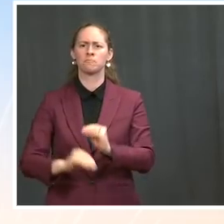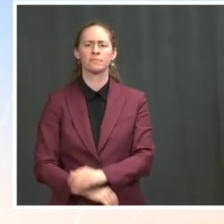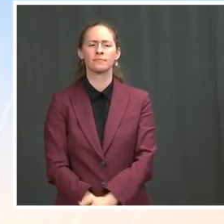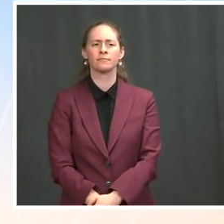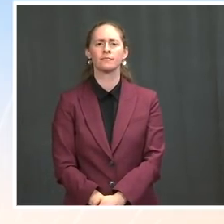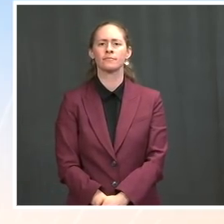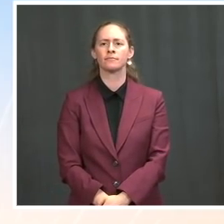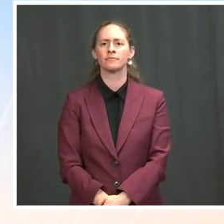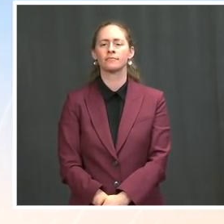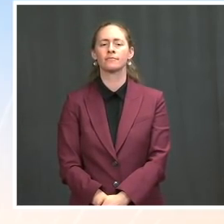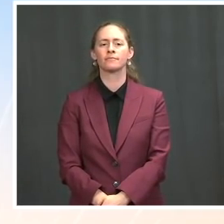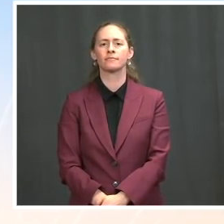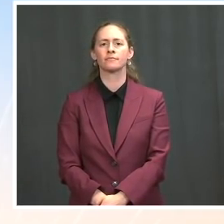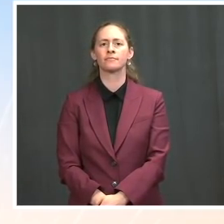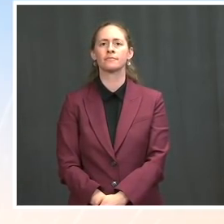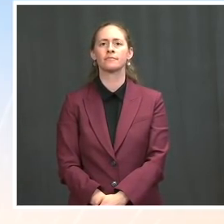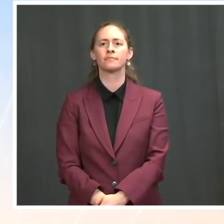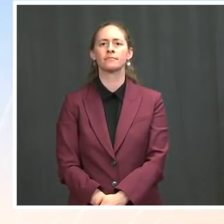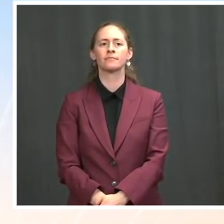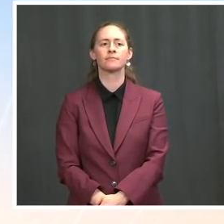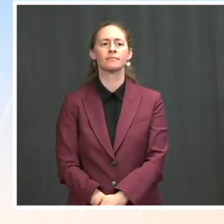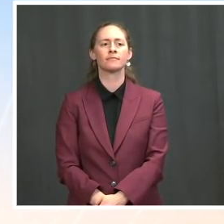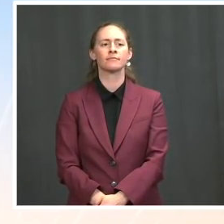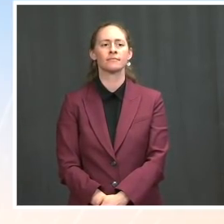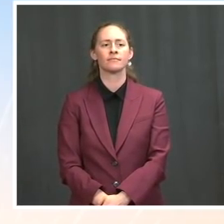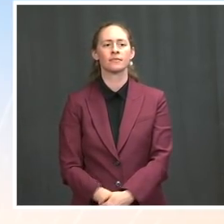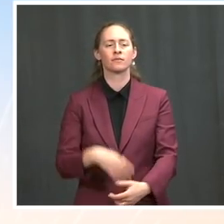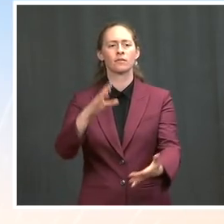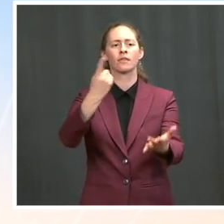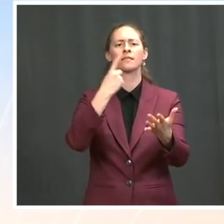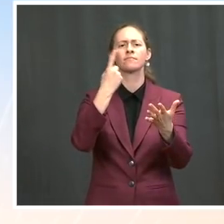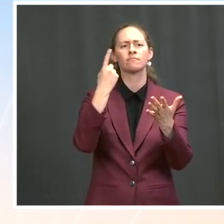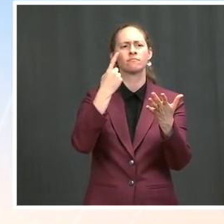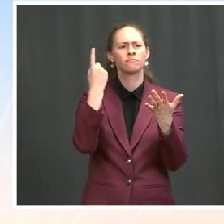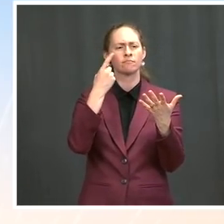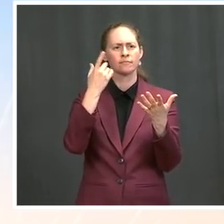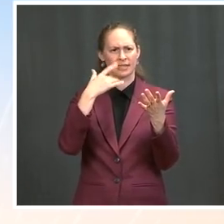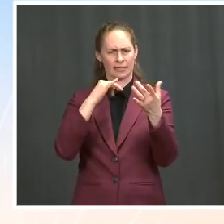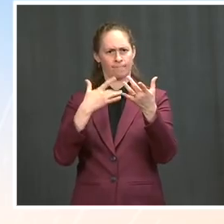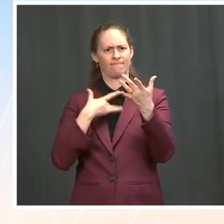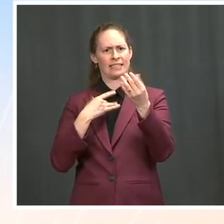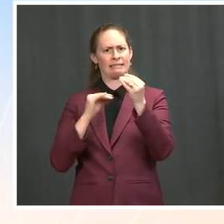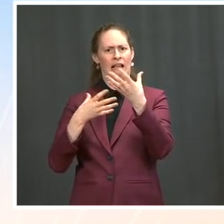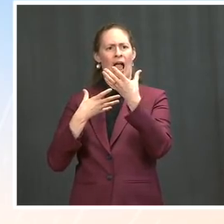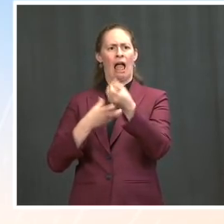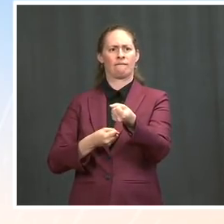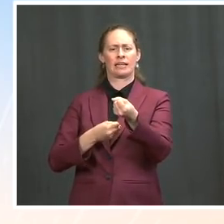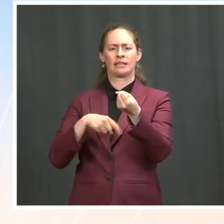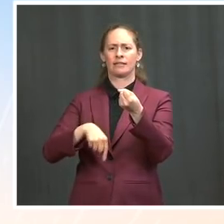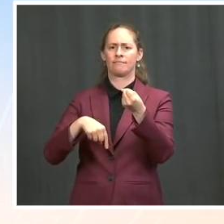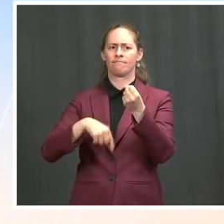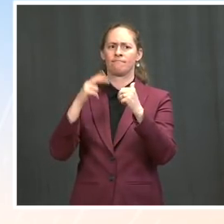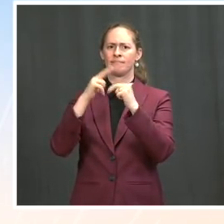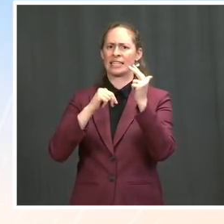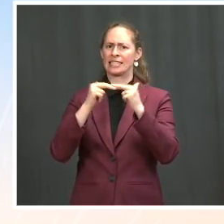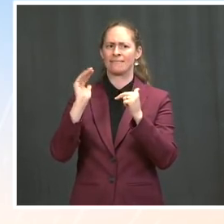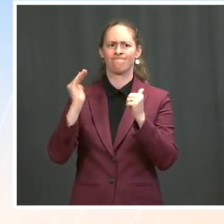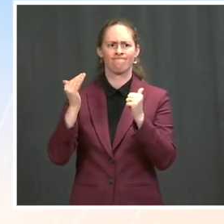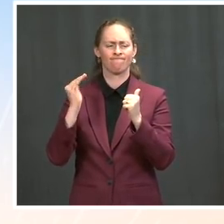The Press: Why would the topic come up if there's no confidence in this building or with intelligence agencies as to the perpetrator? Ms. Psaki: I just don't --